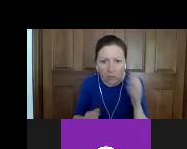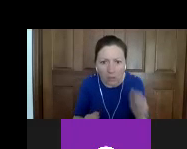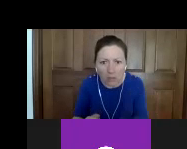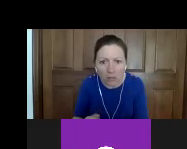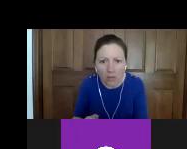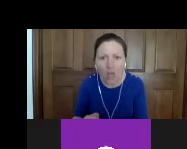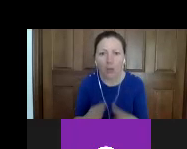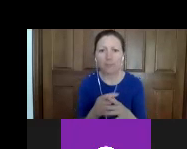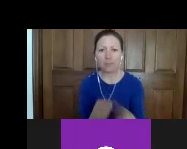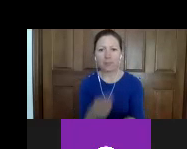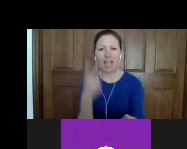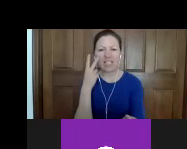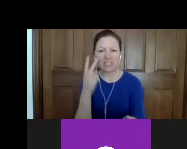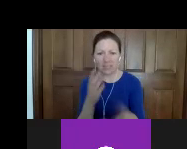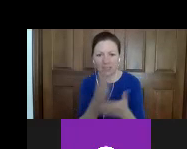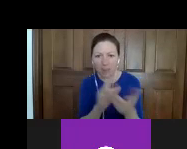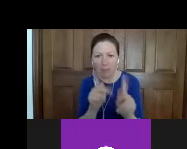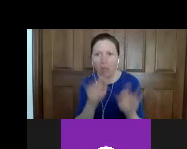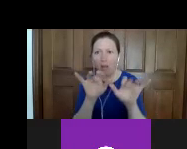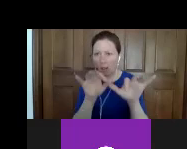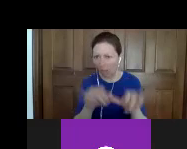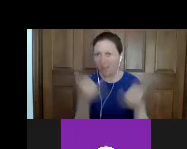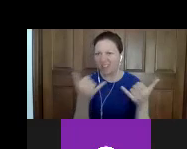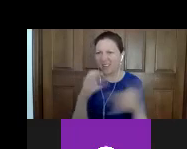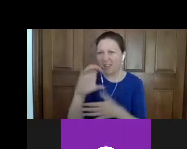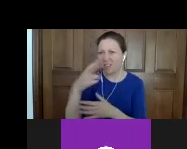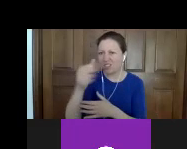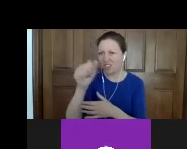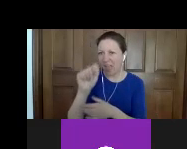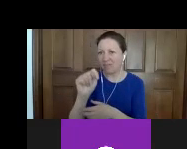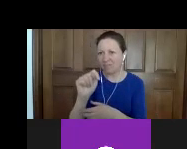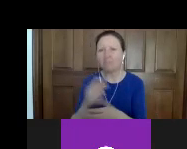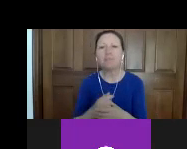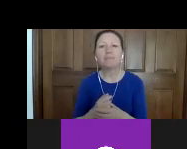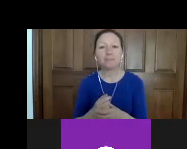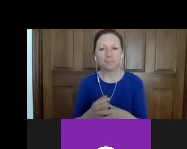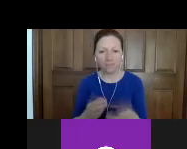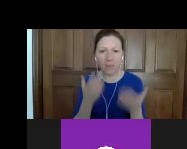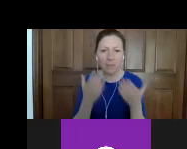We have another person who says maybe. Maybe. There's a lot to consider. Maybe. Maybe.